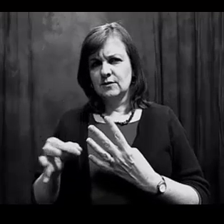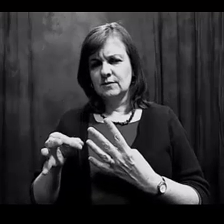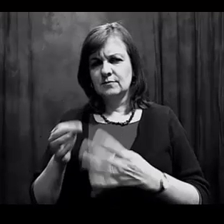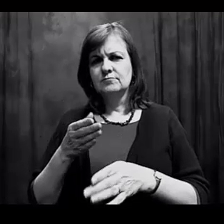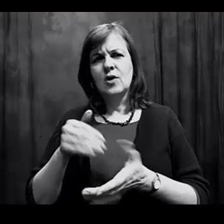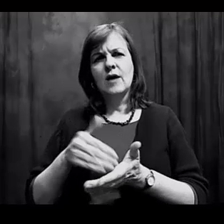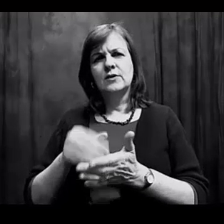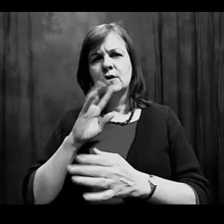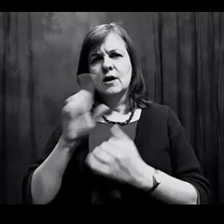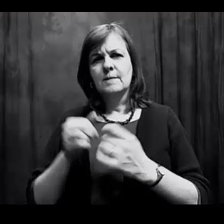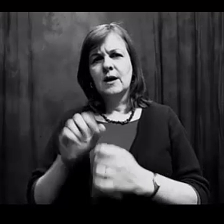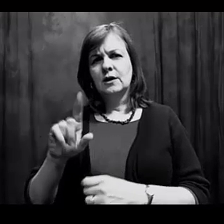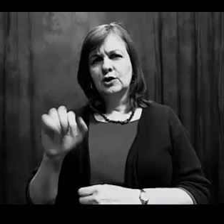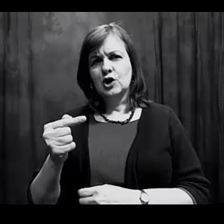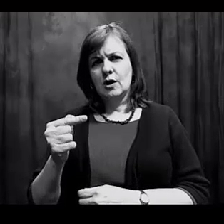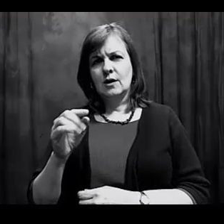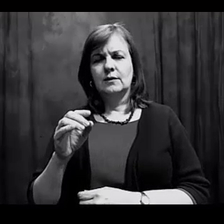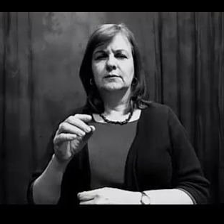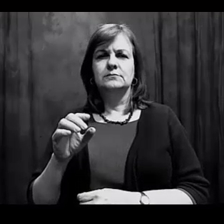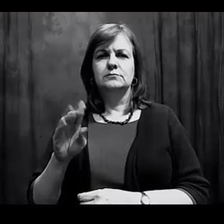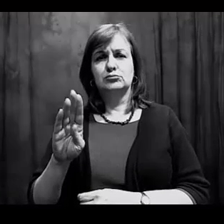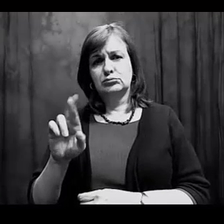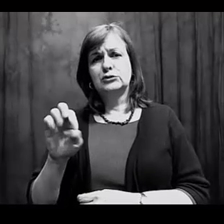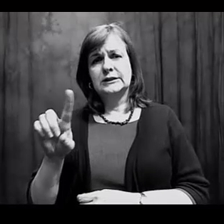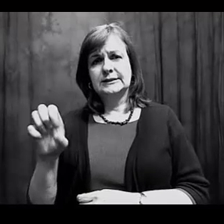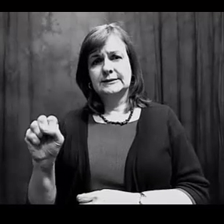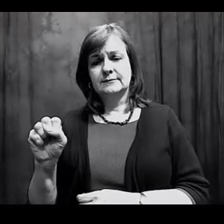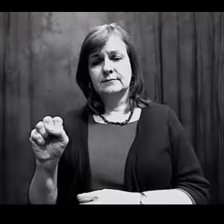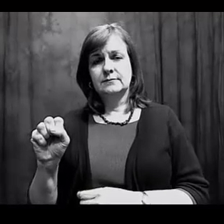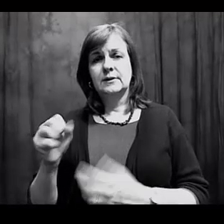when we talk artificial selection we often talk about dog breeds